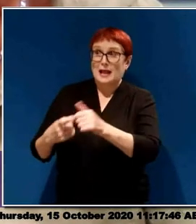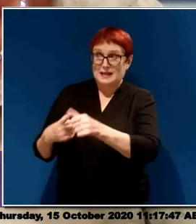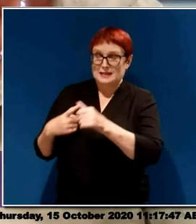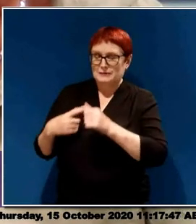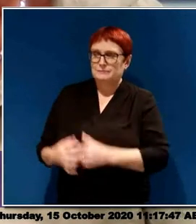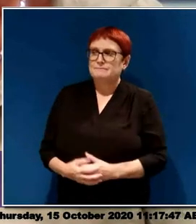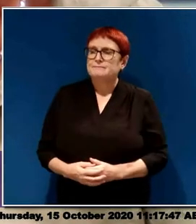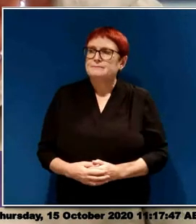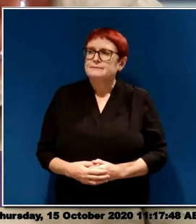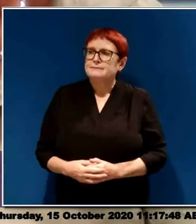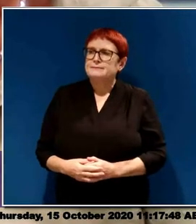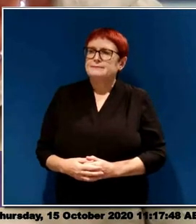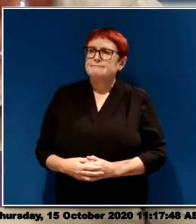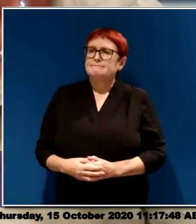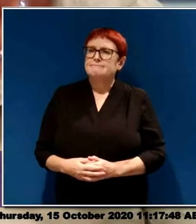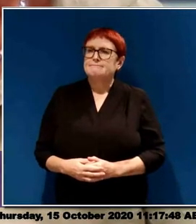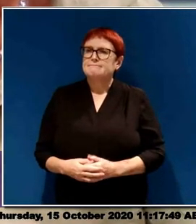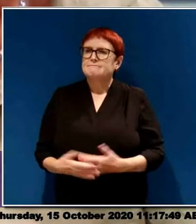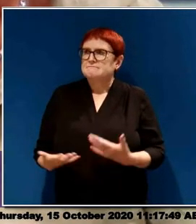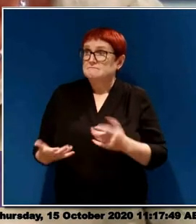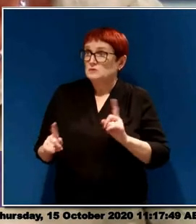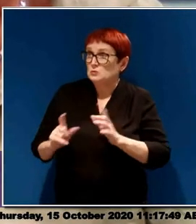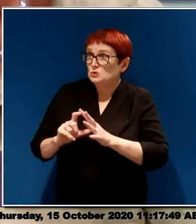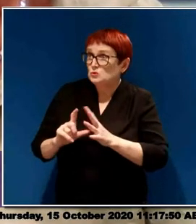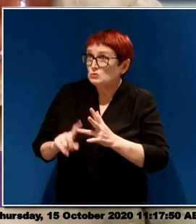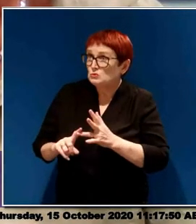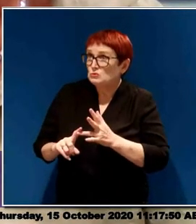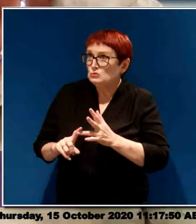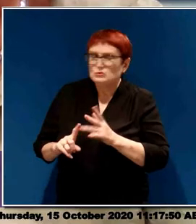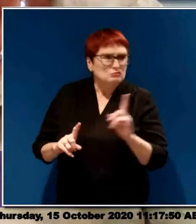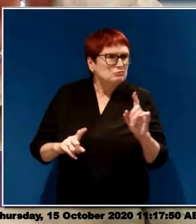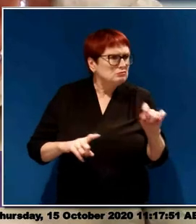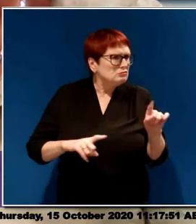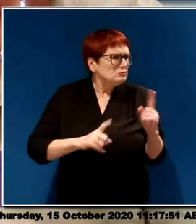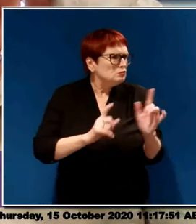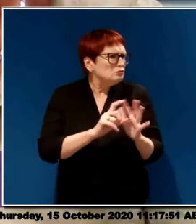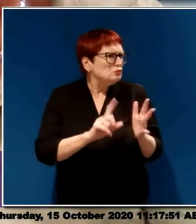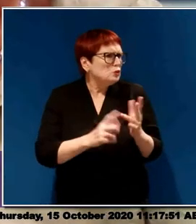Like what am I doing or what do I want to do? Yeah, what are you doing now? Like what are you doing with your life now? What are you doing?